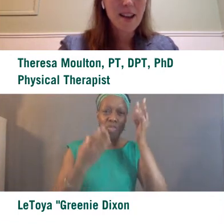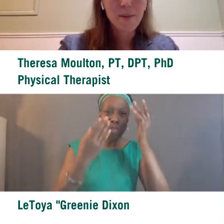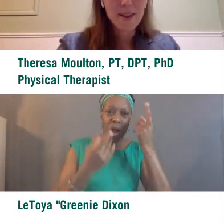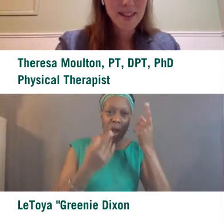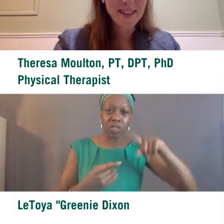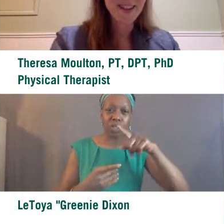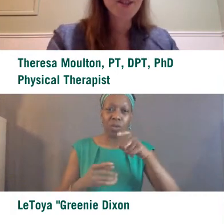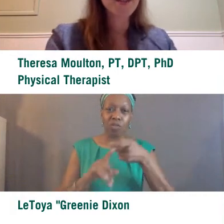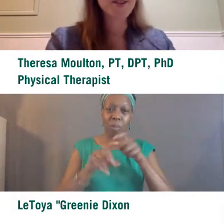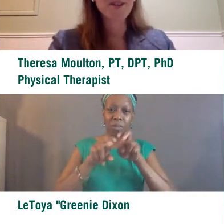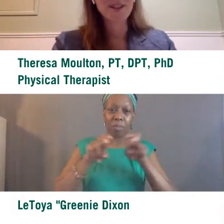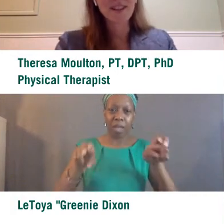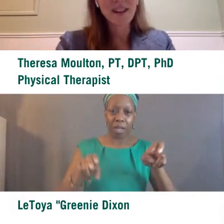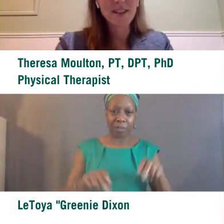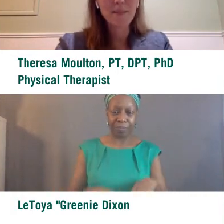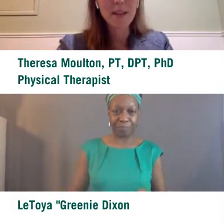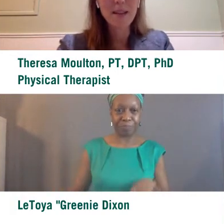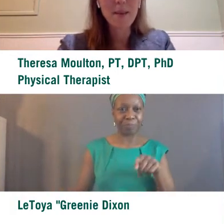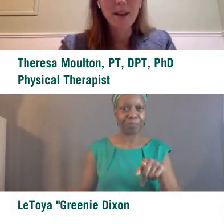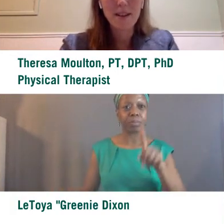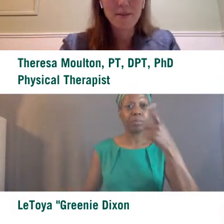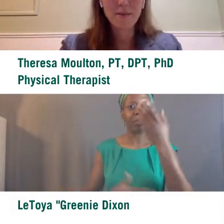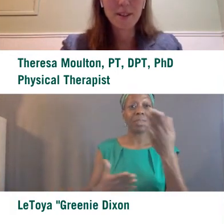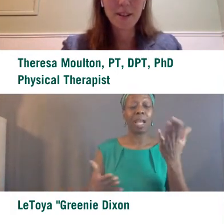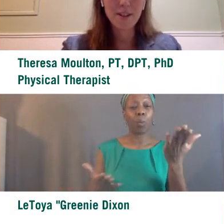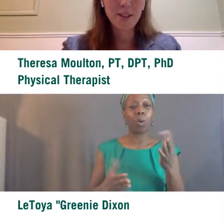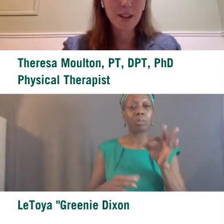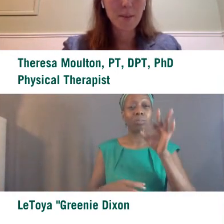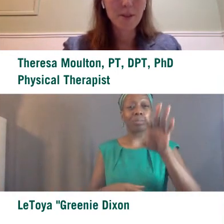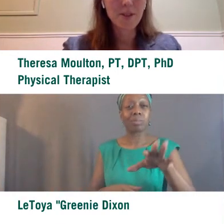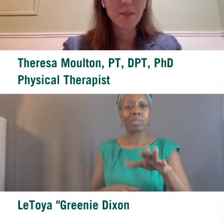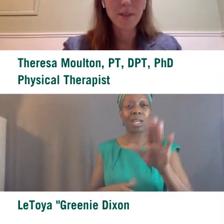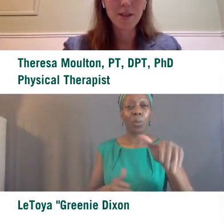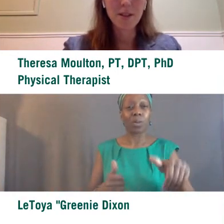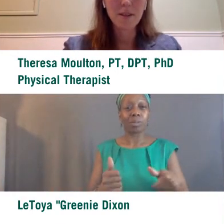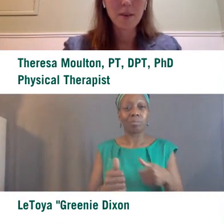I have one thing that I'll just mention. To piggyback off of what Dr. Gaebler just mentioned